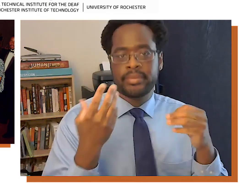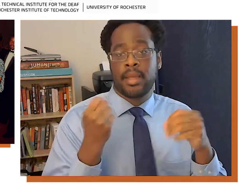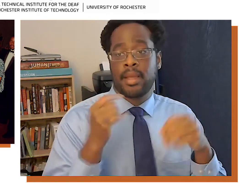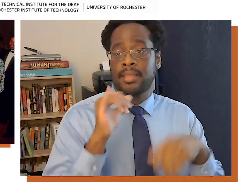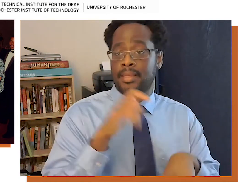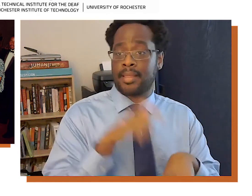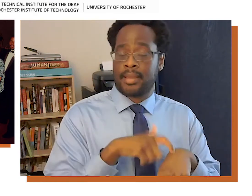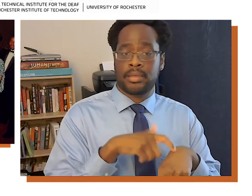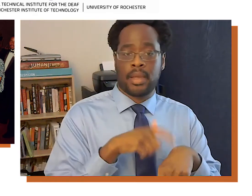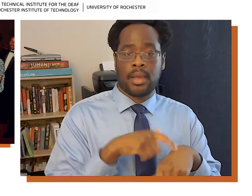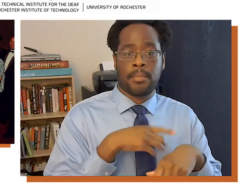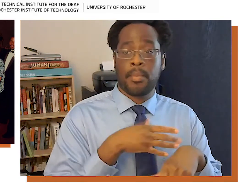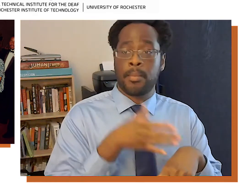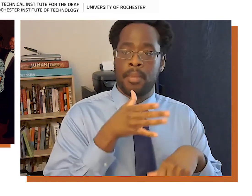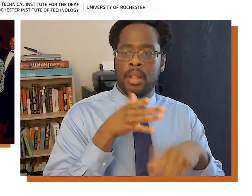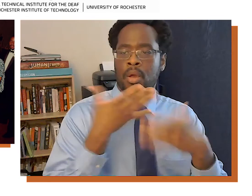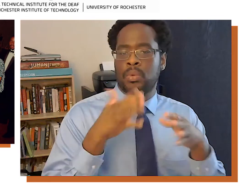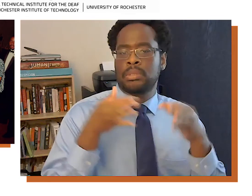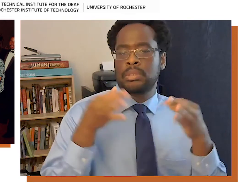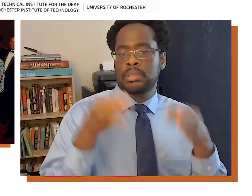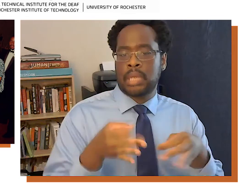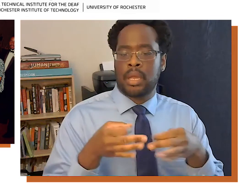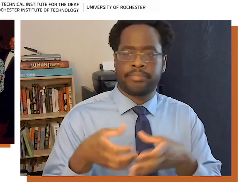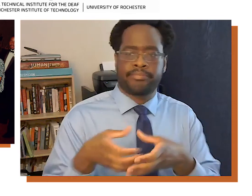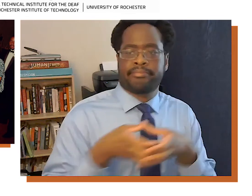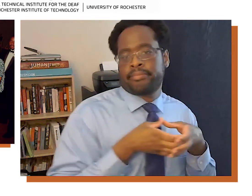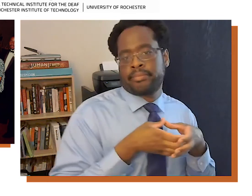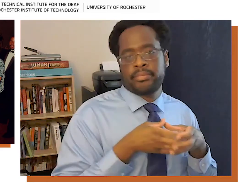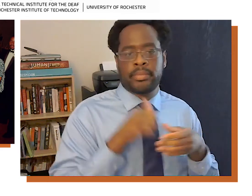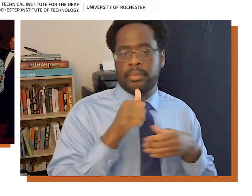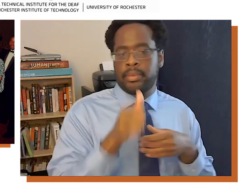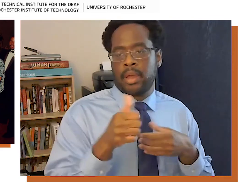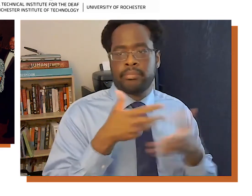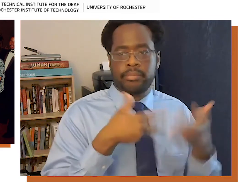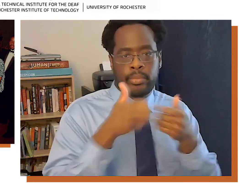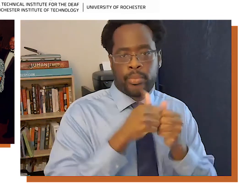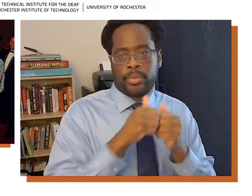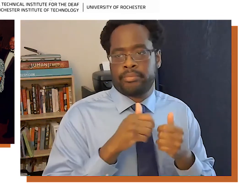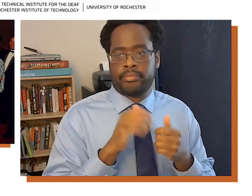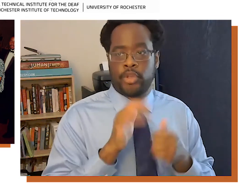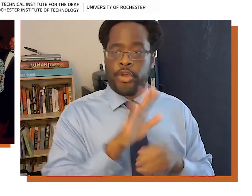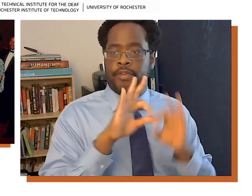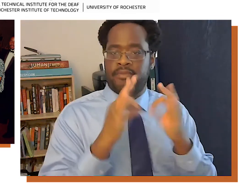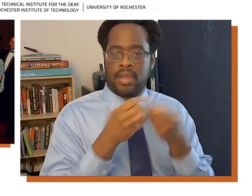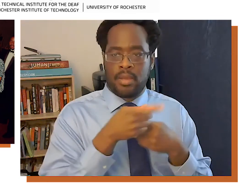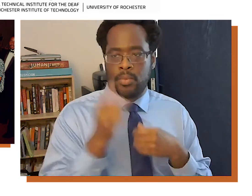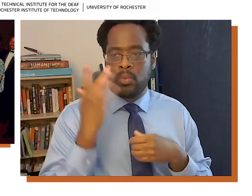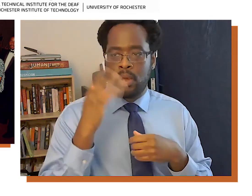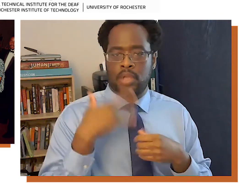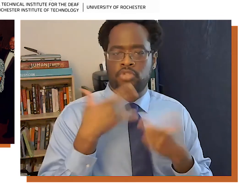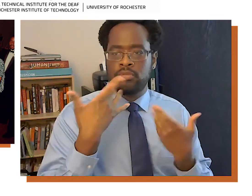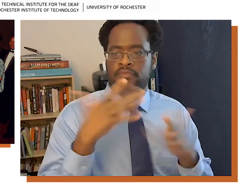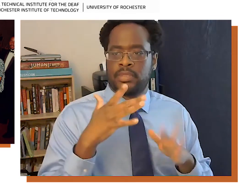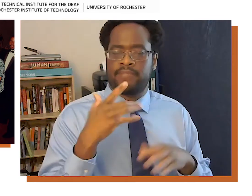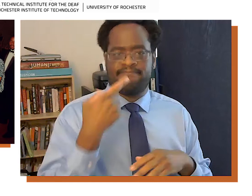I couldn't really communicate with them very well. My mother at that time decided to keep us from her family,